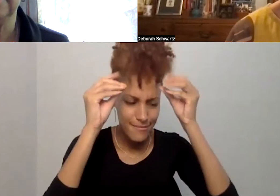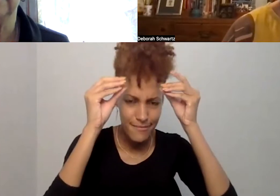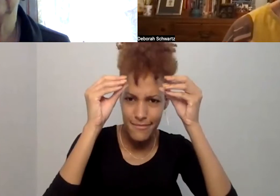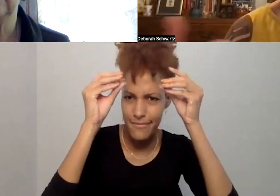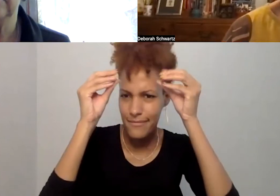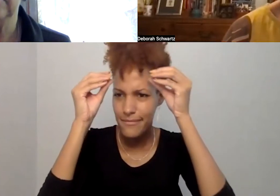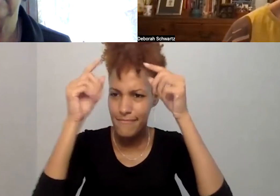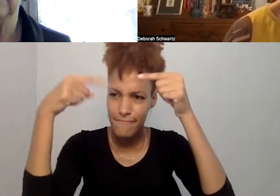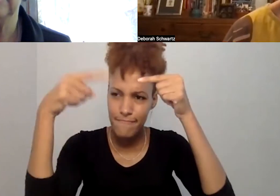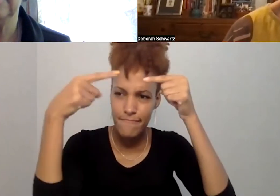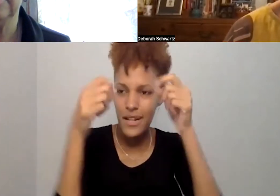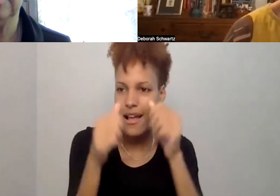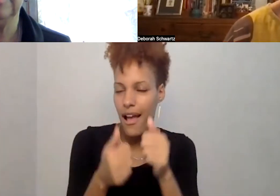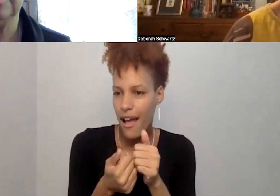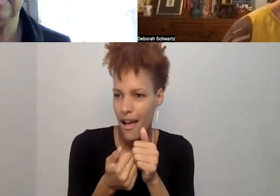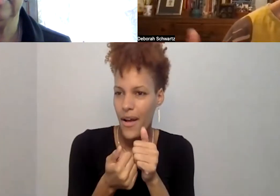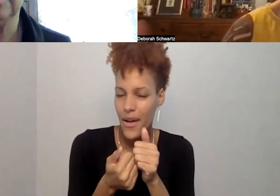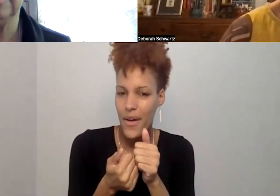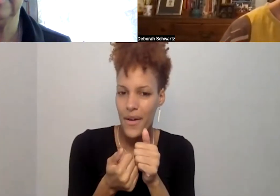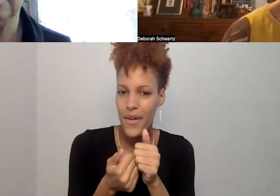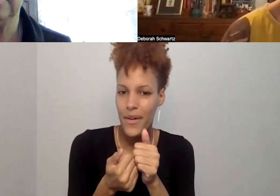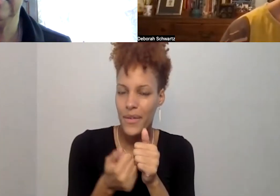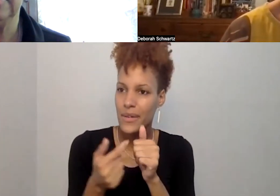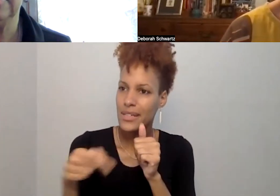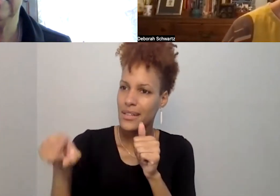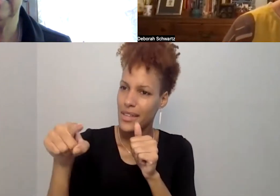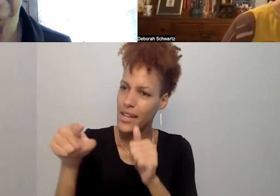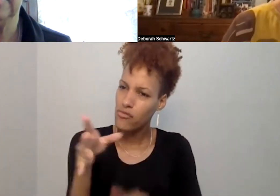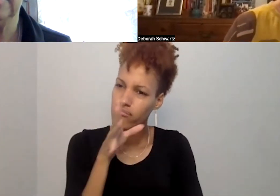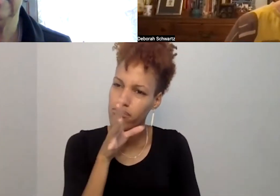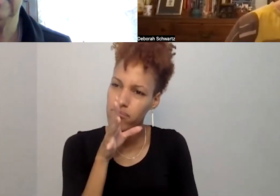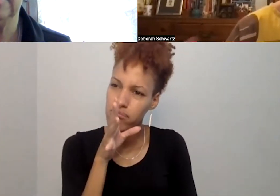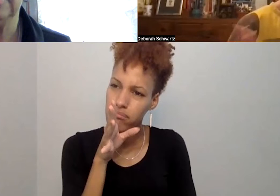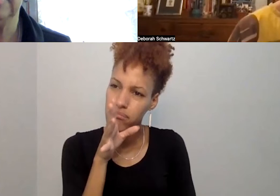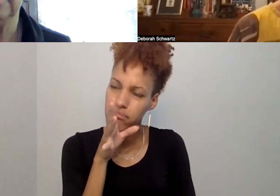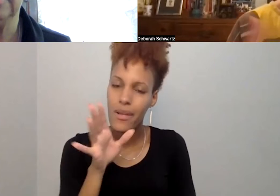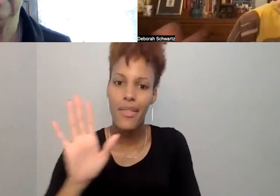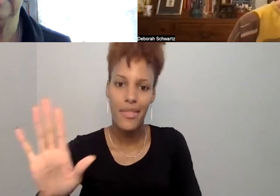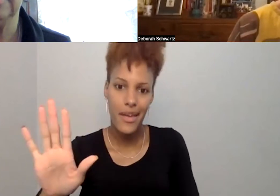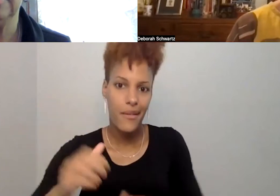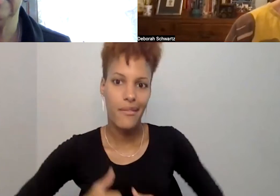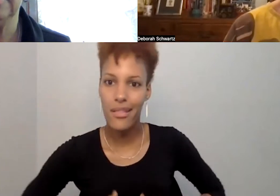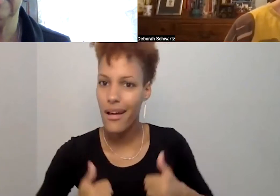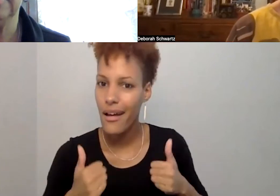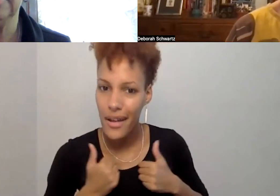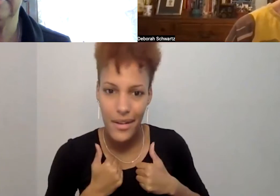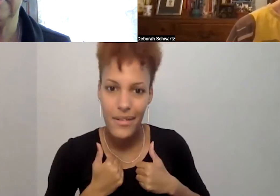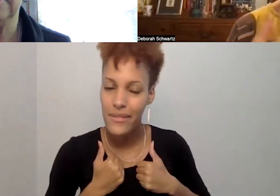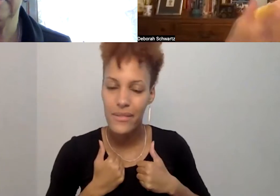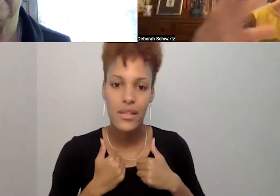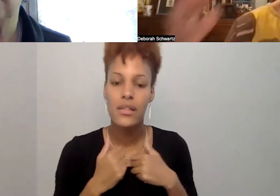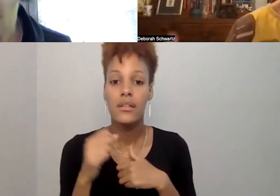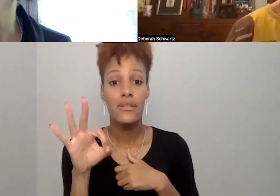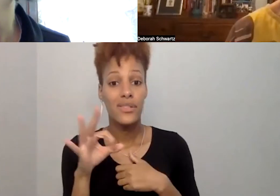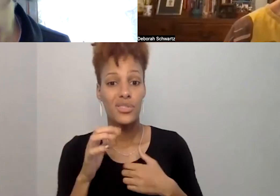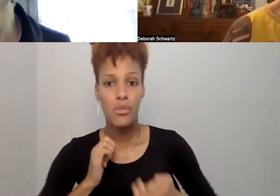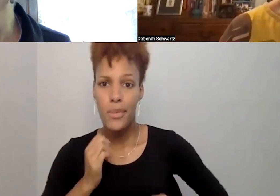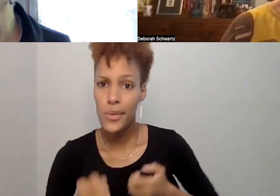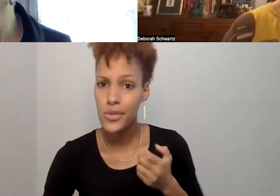is that, that somebody is conveying to you about their life, whether it's emotional, or, or, you know,